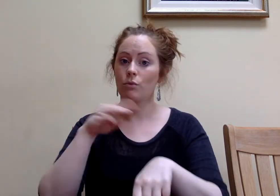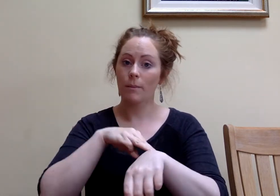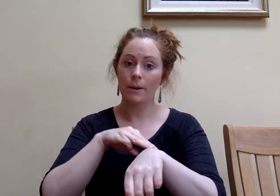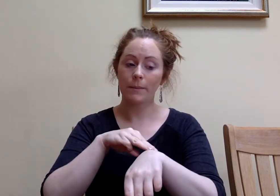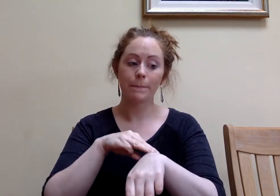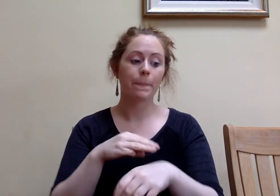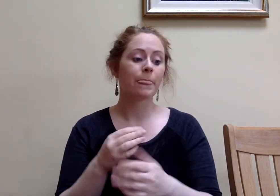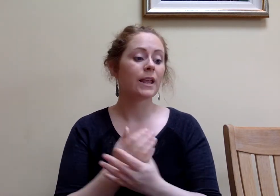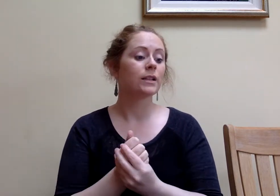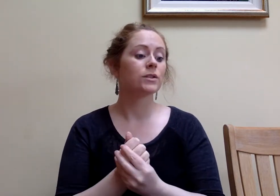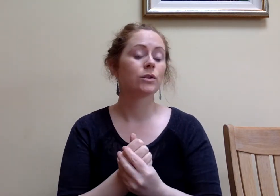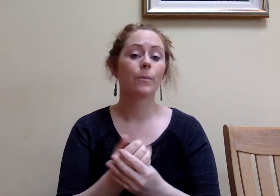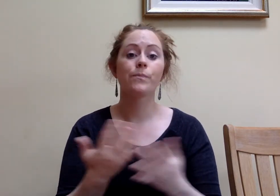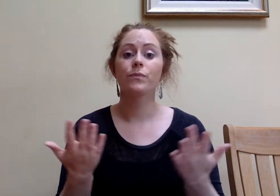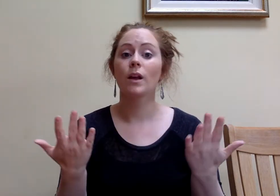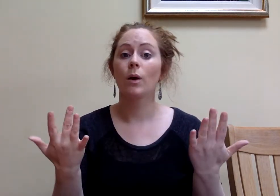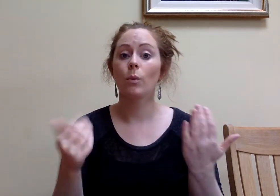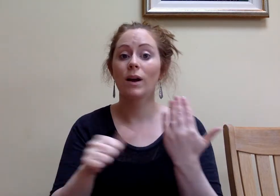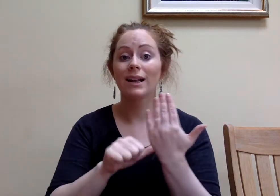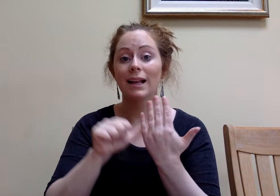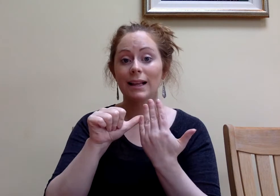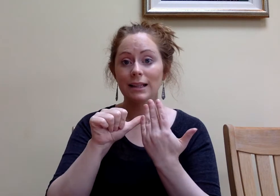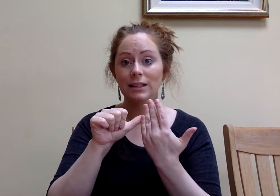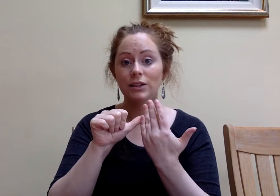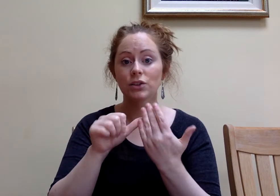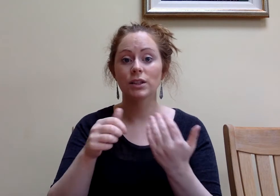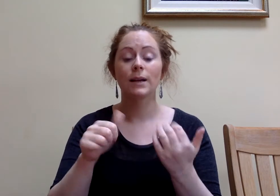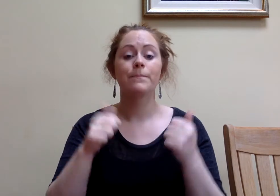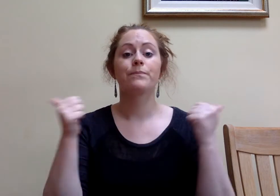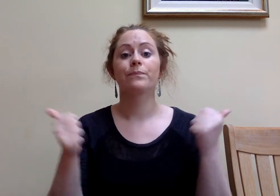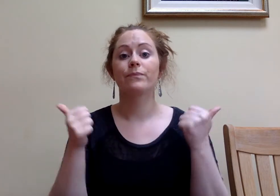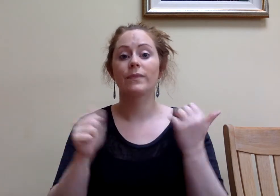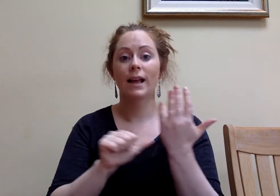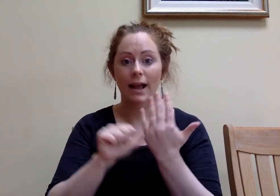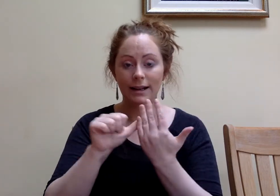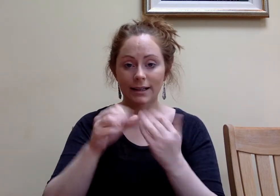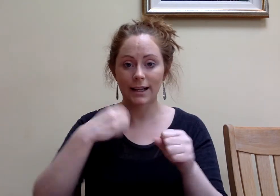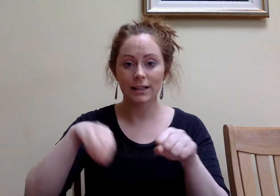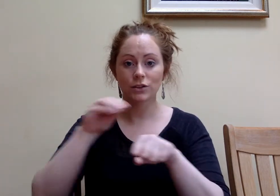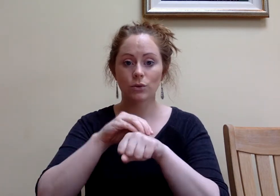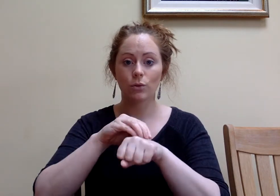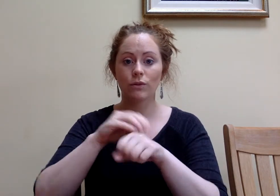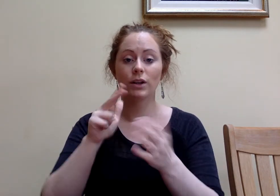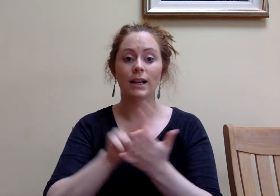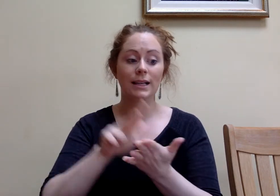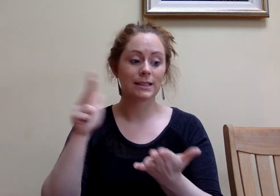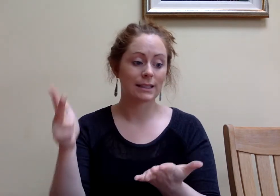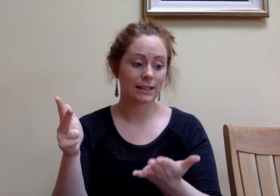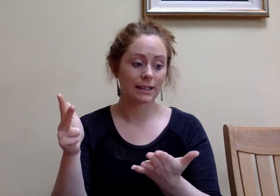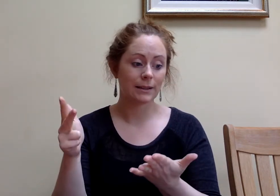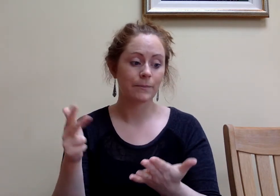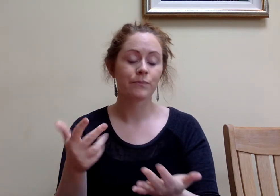That is no problem for me! What age women would I like to interview? Any age over 18 years old!